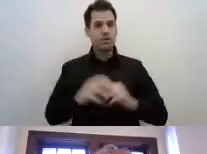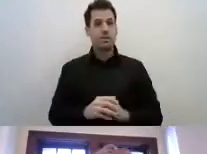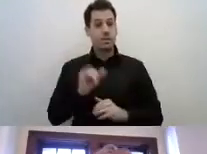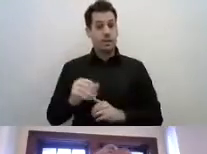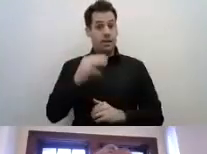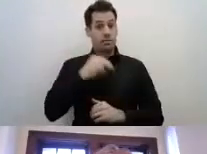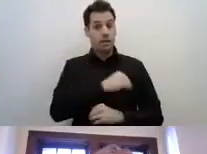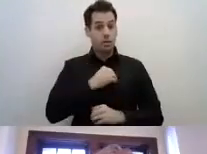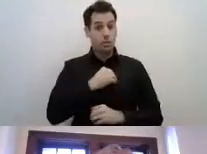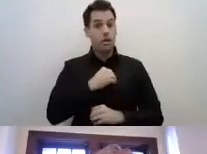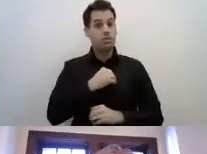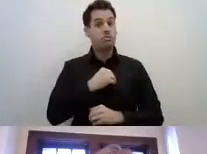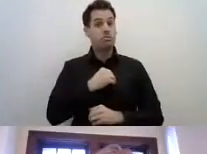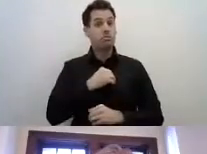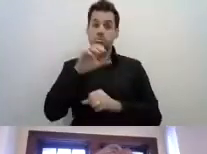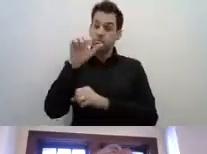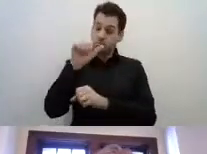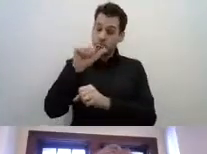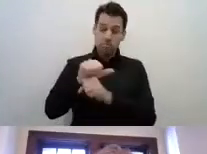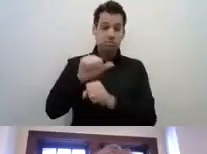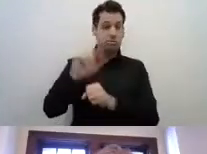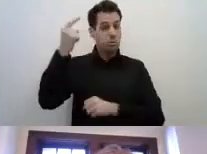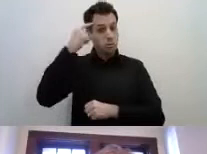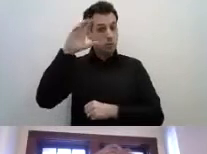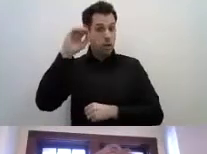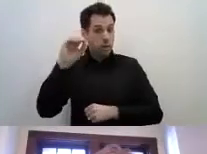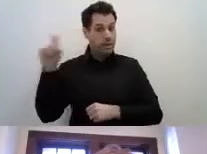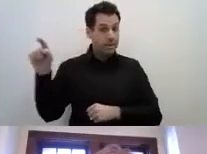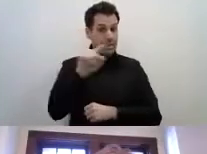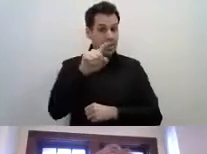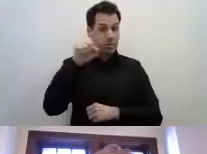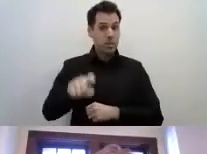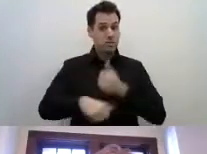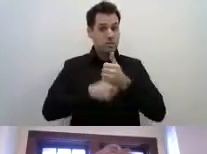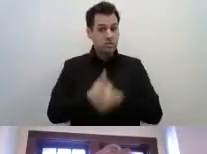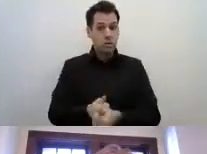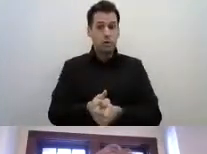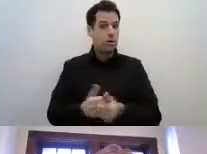employers to provide accessibility accommodations during all phases of employment the beginning